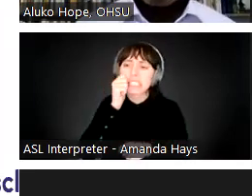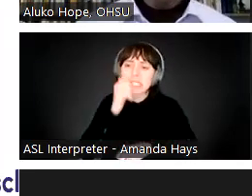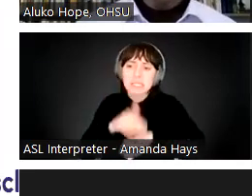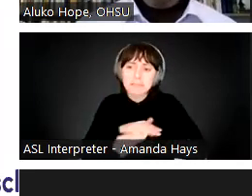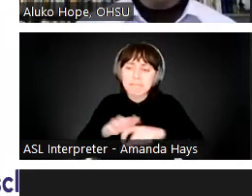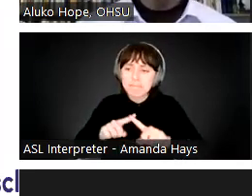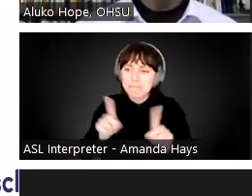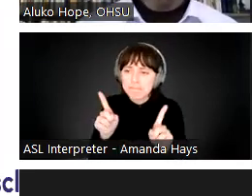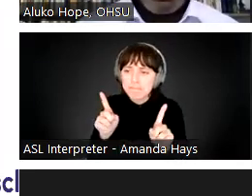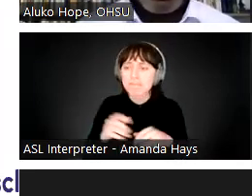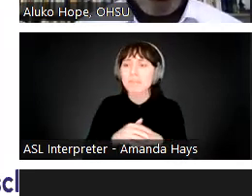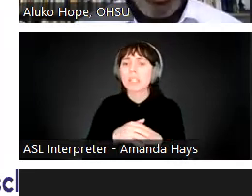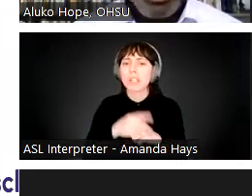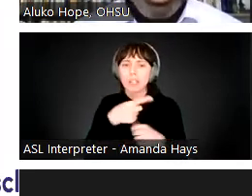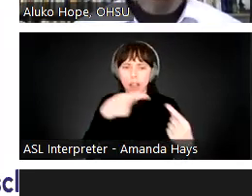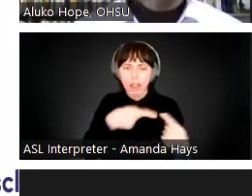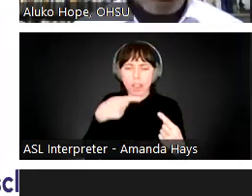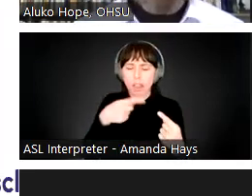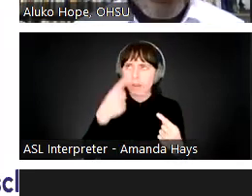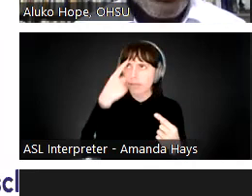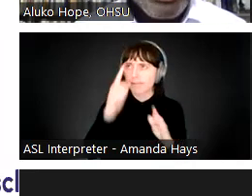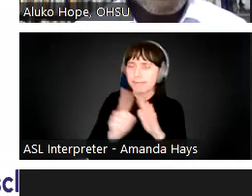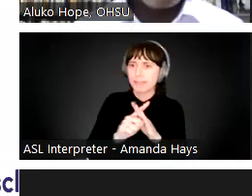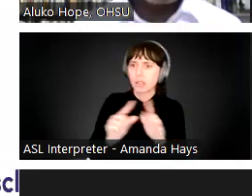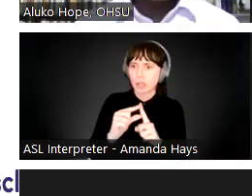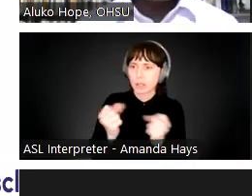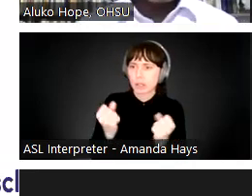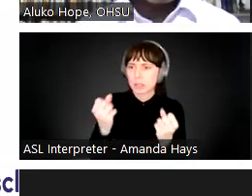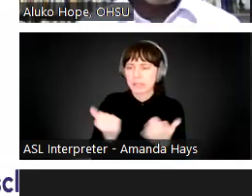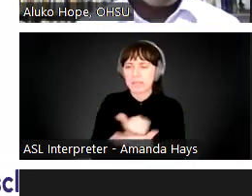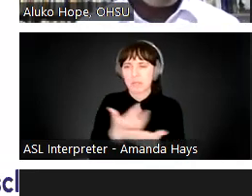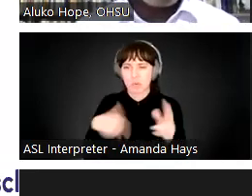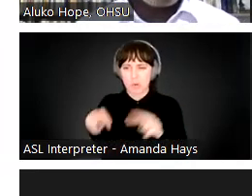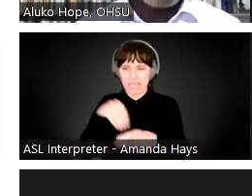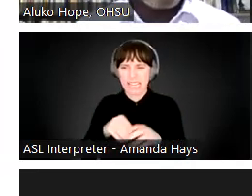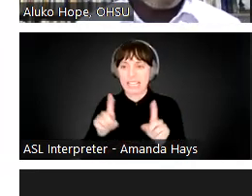difficulty finding words are all things that we look for in the exam. Next slide.